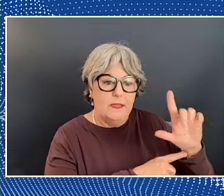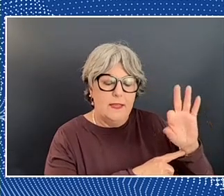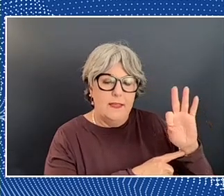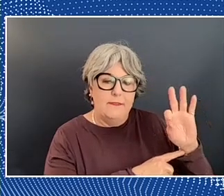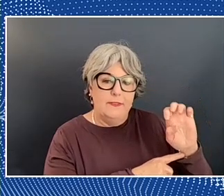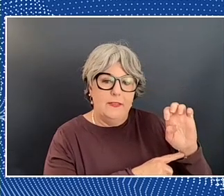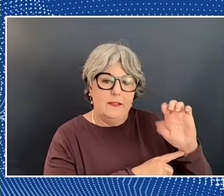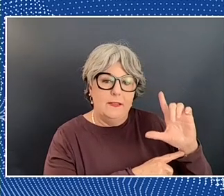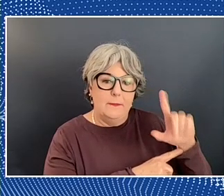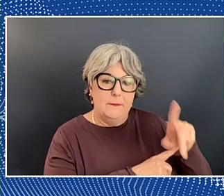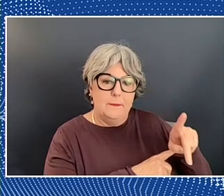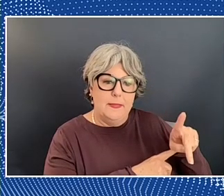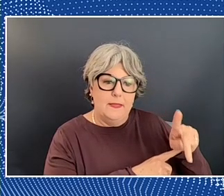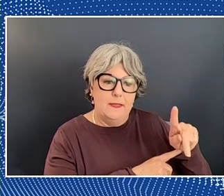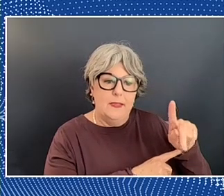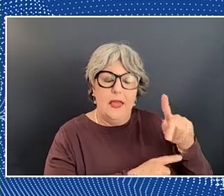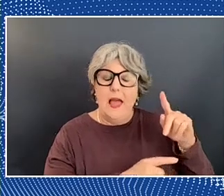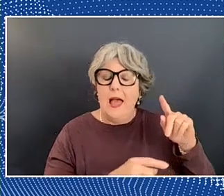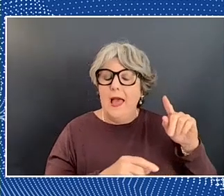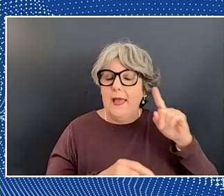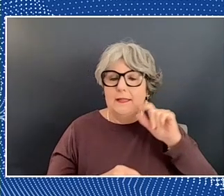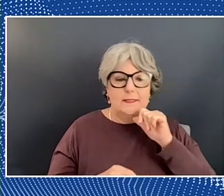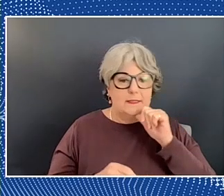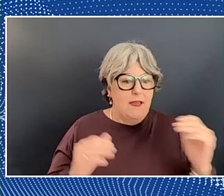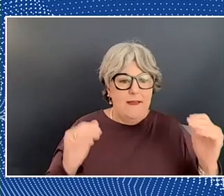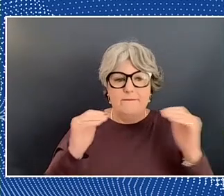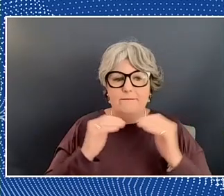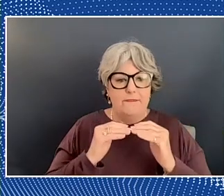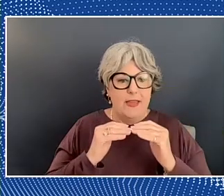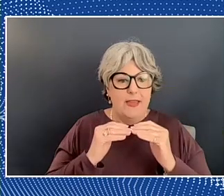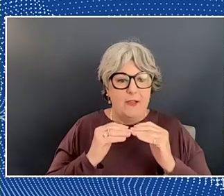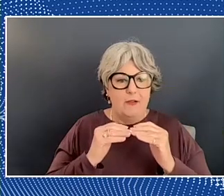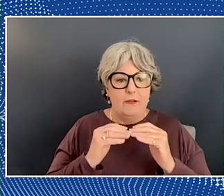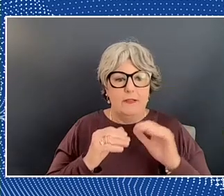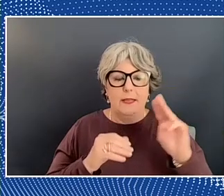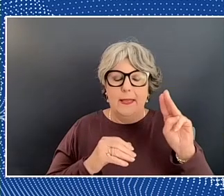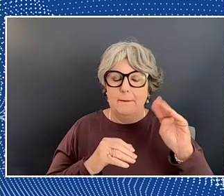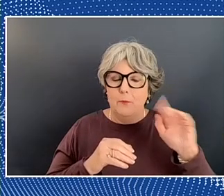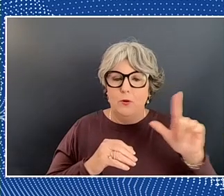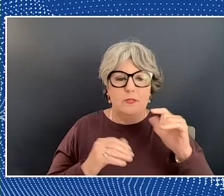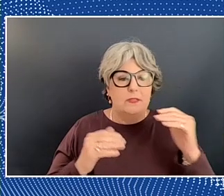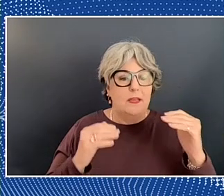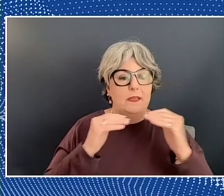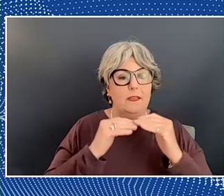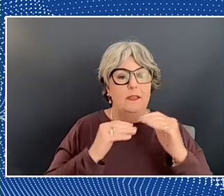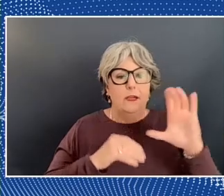I believe it's completely unfair, immoral, and unethical the commercially held FFELP